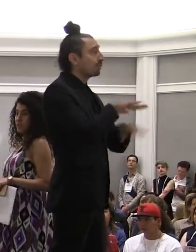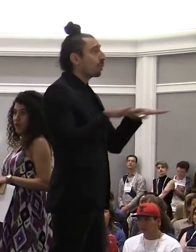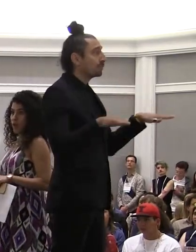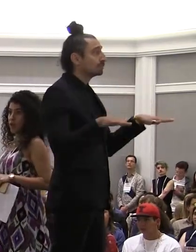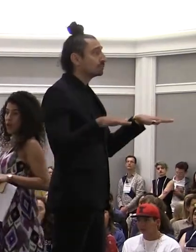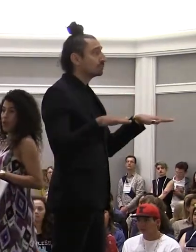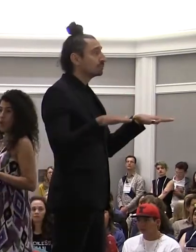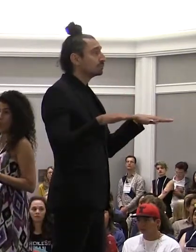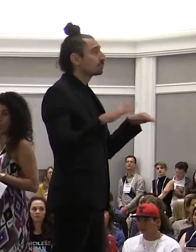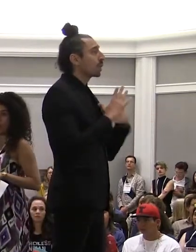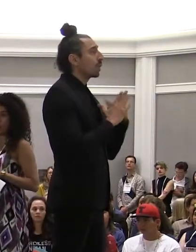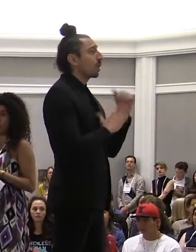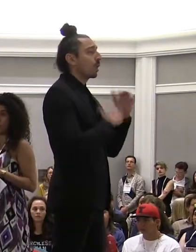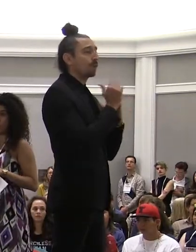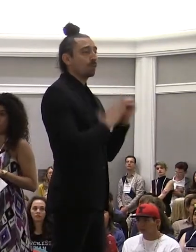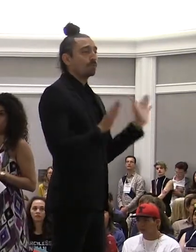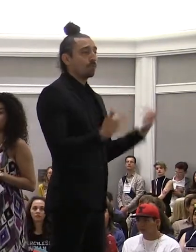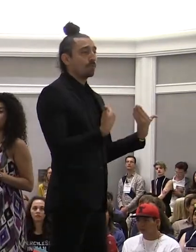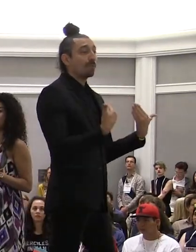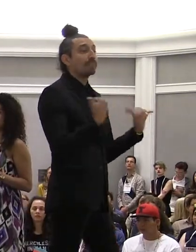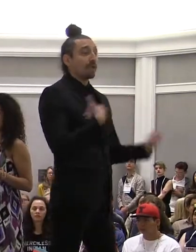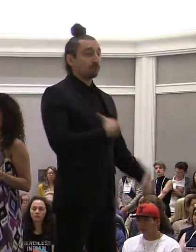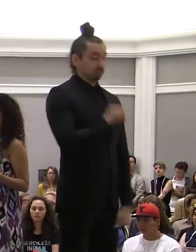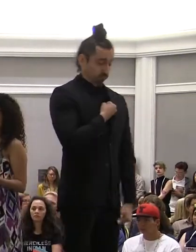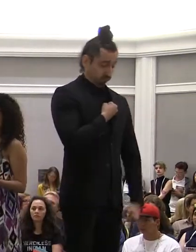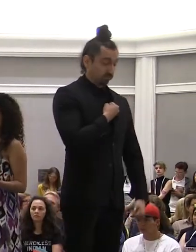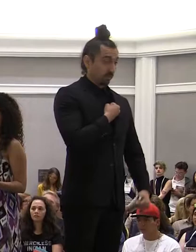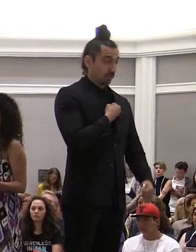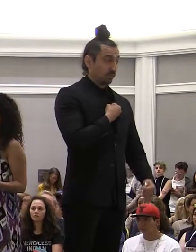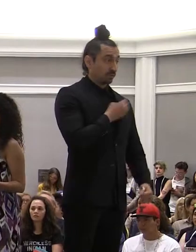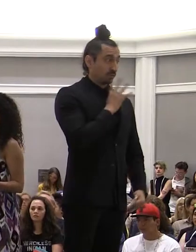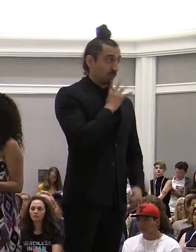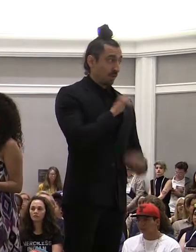and I'm going to talk about older kids at the conference. We love kids.